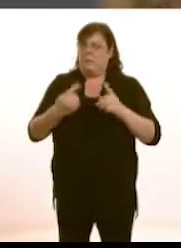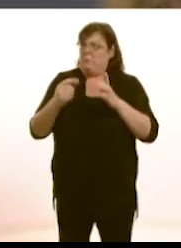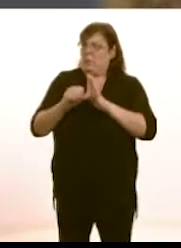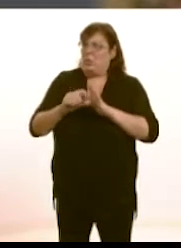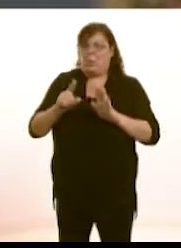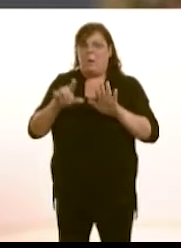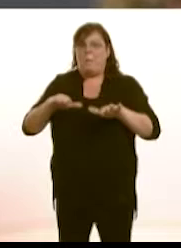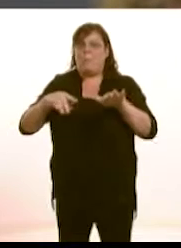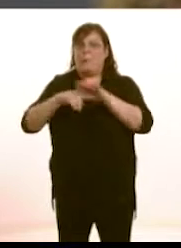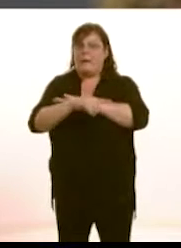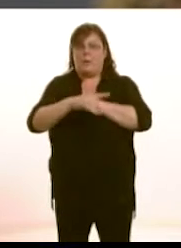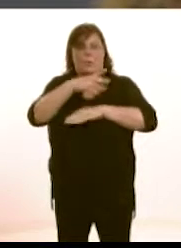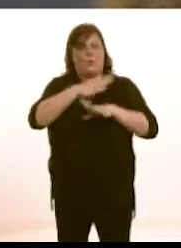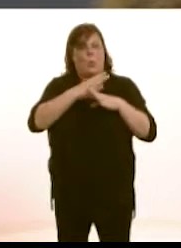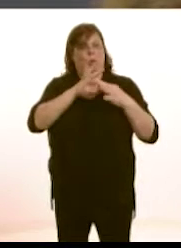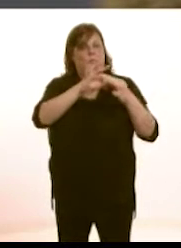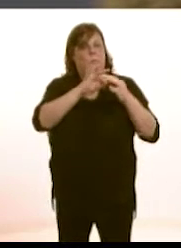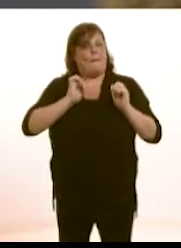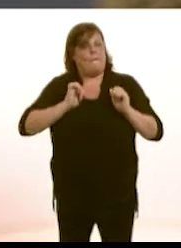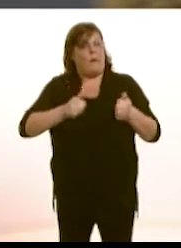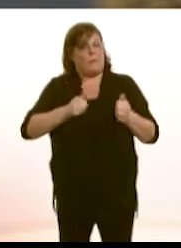to get whatís right for Wales and Welsh farmers.